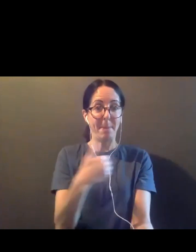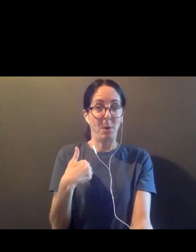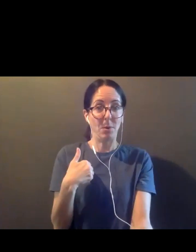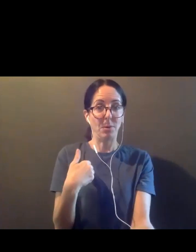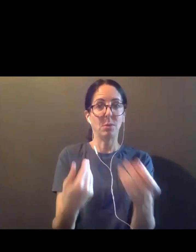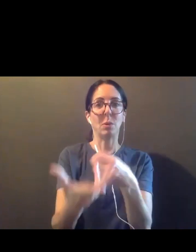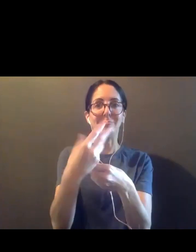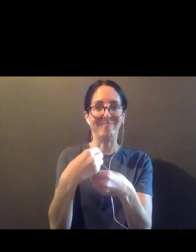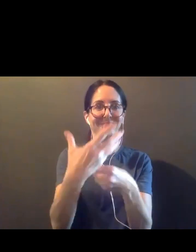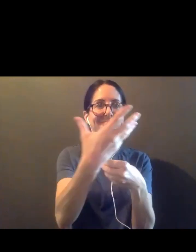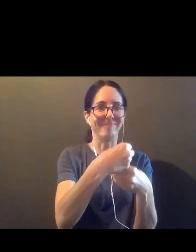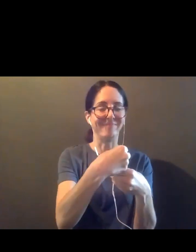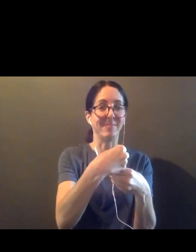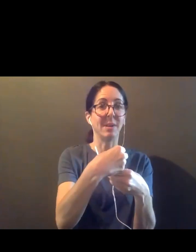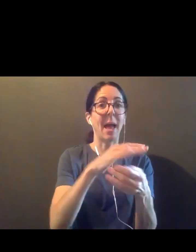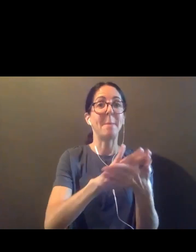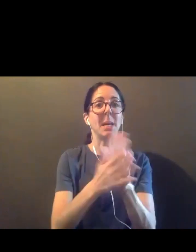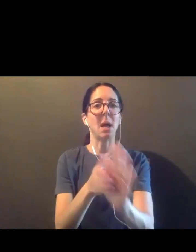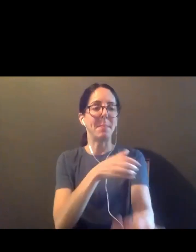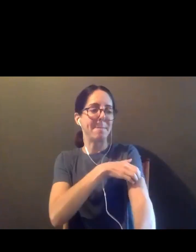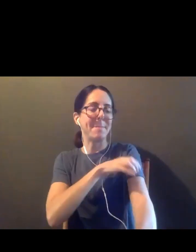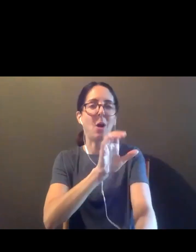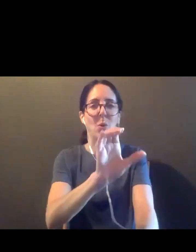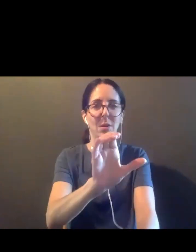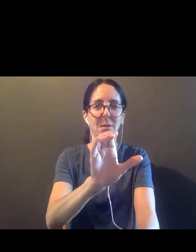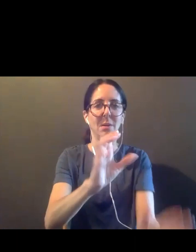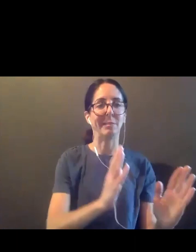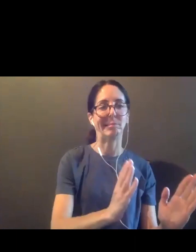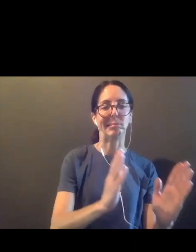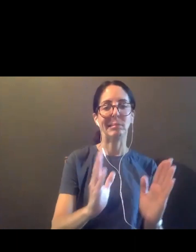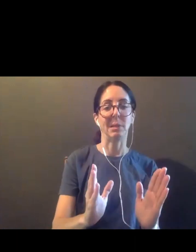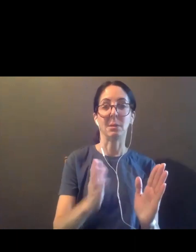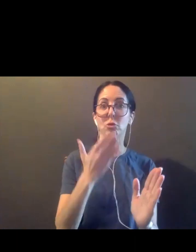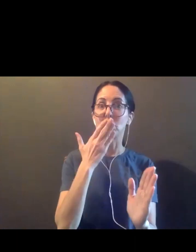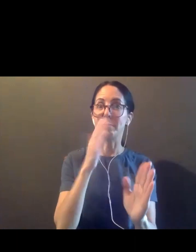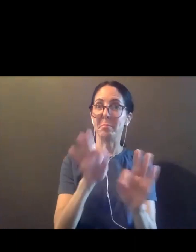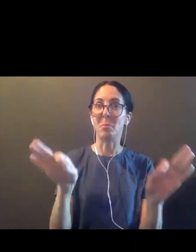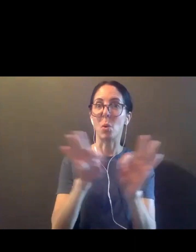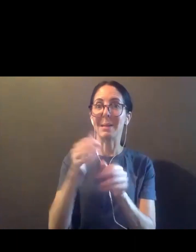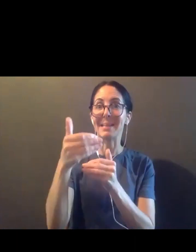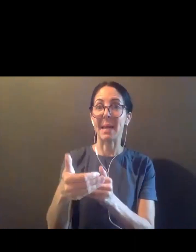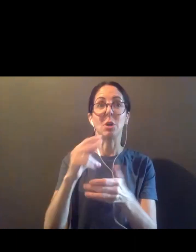And that’s an ideal stage where the community members will tell you what to do and you honor